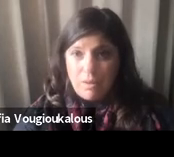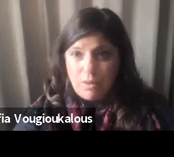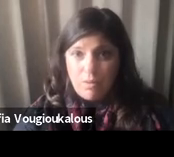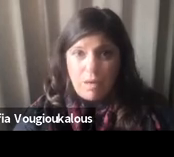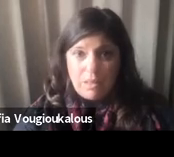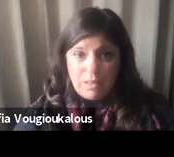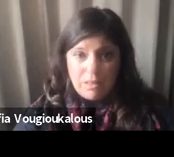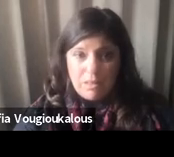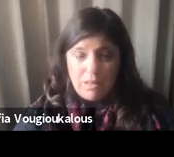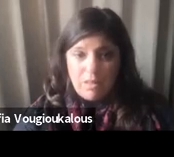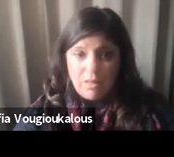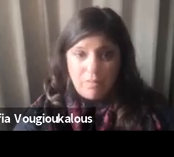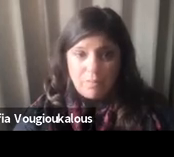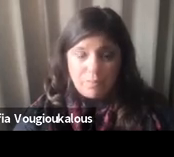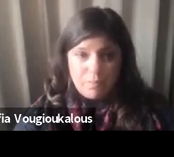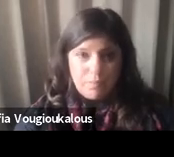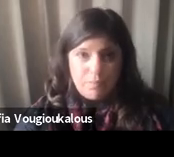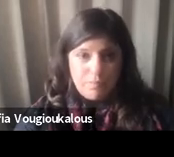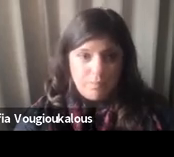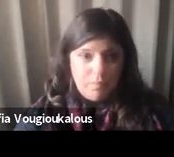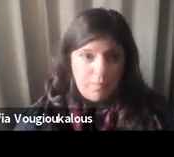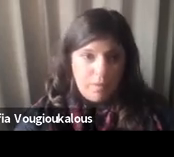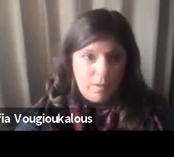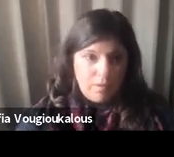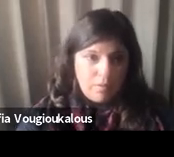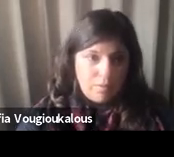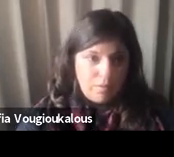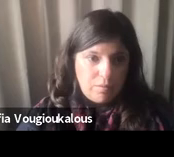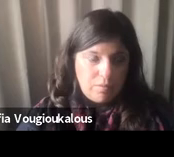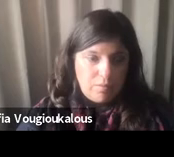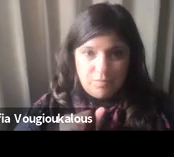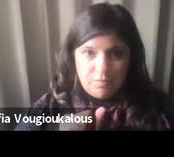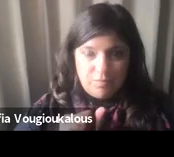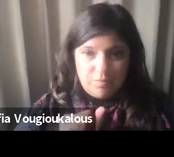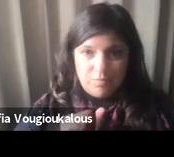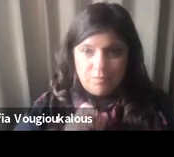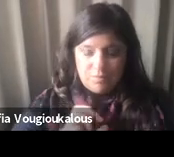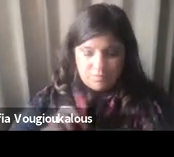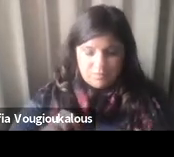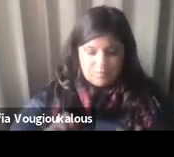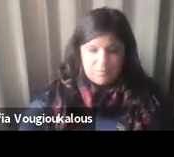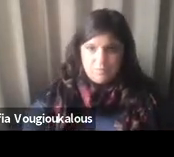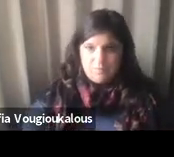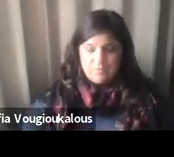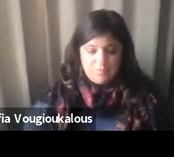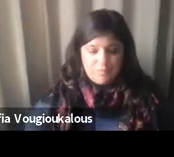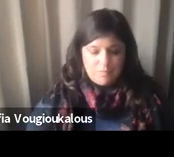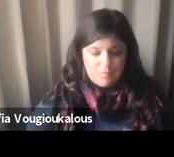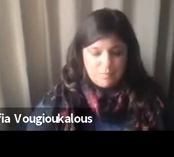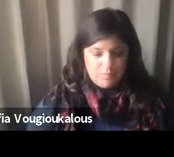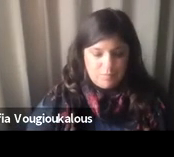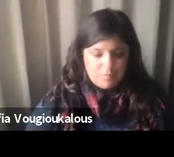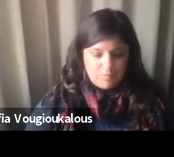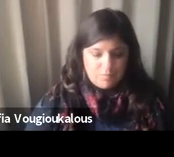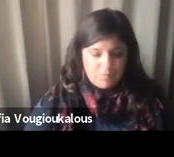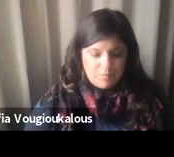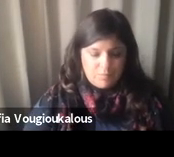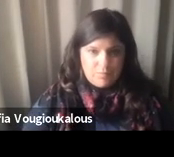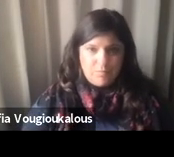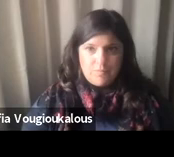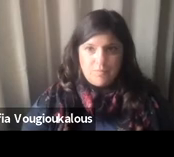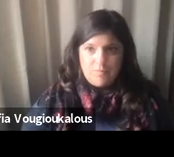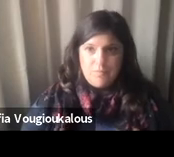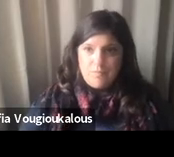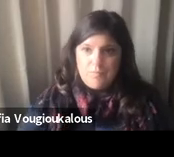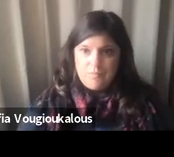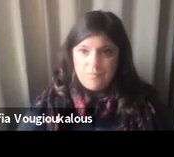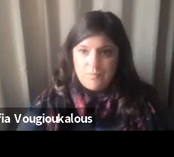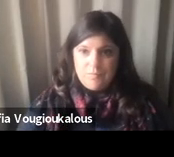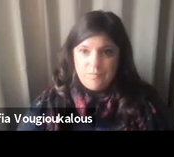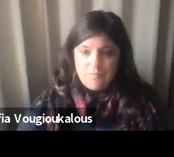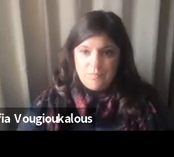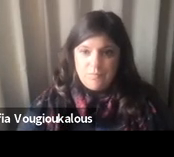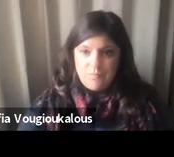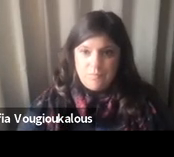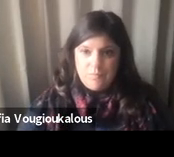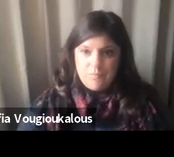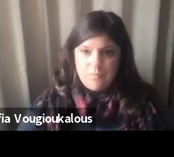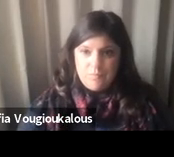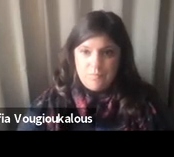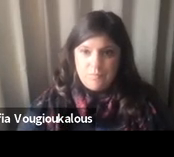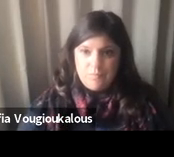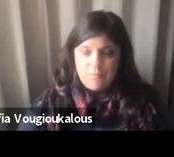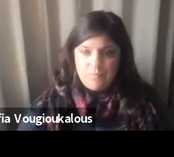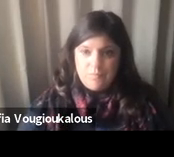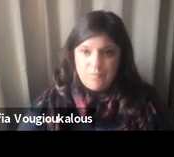Sofia Vougioukalous: of their loved one's life and the impact that it still has on their lives now so something that happens because there's lack of stuff there's lack of time there's lack of awareness, there is.